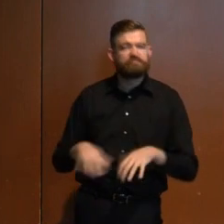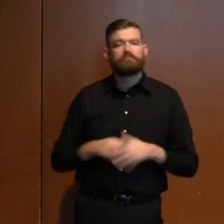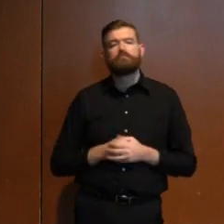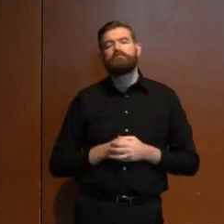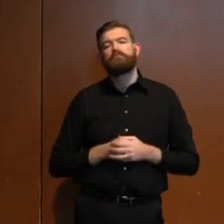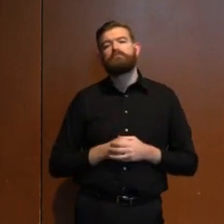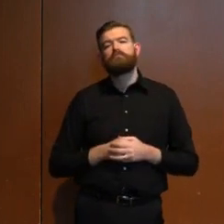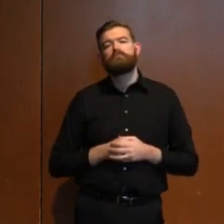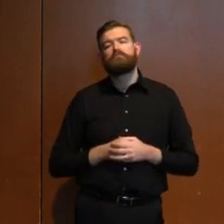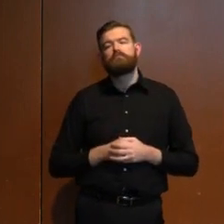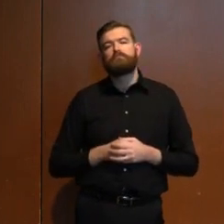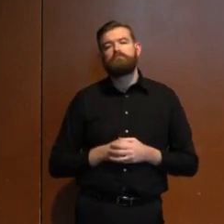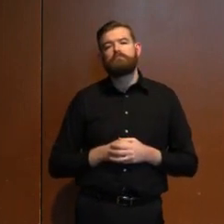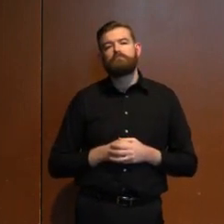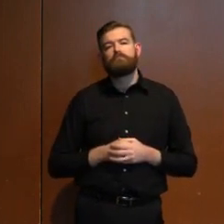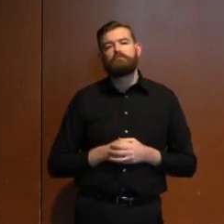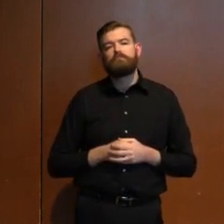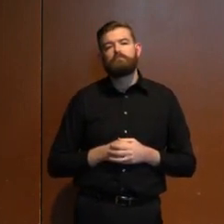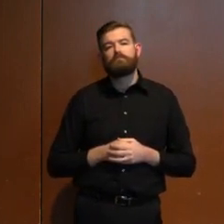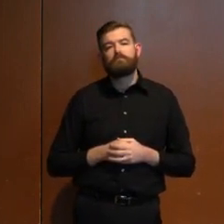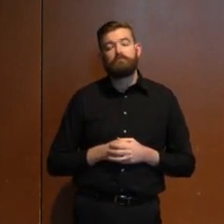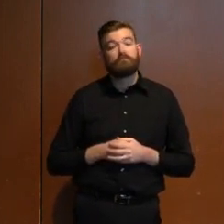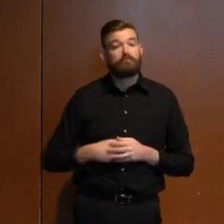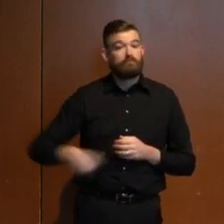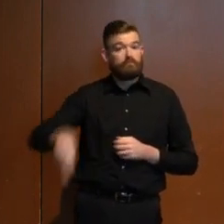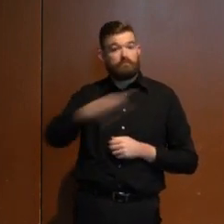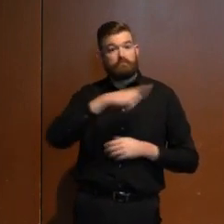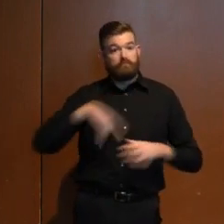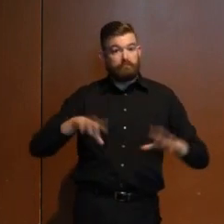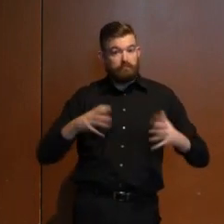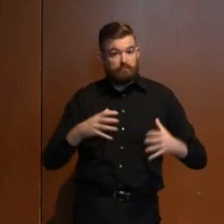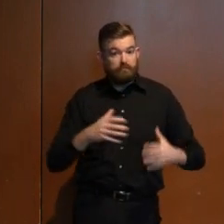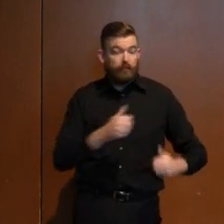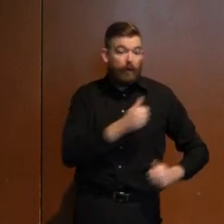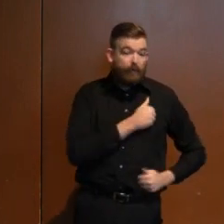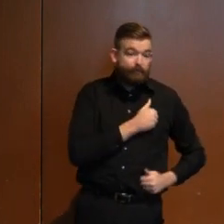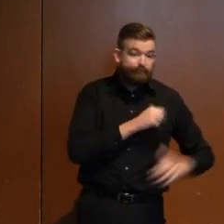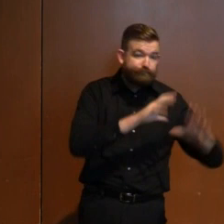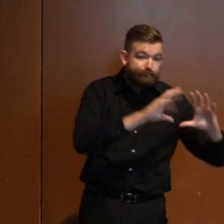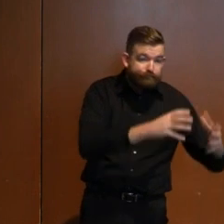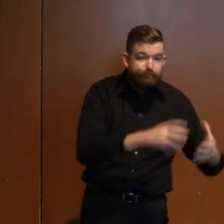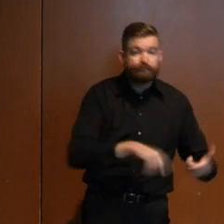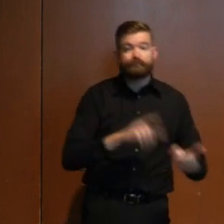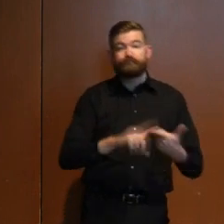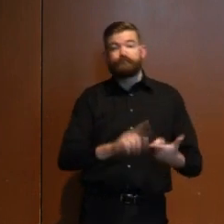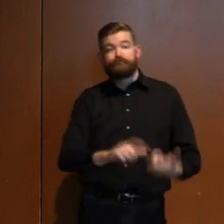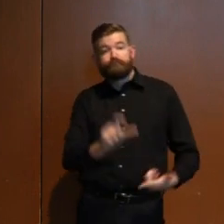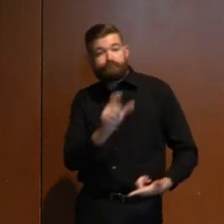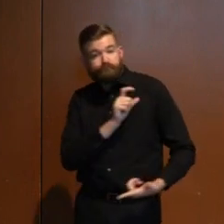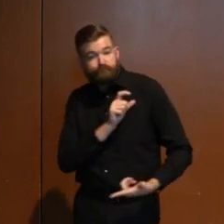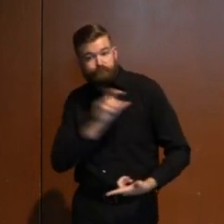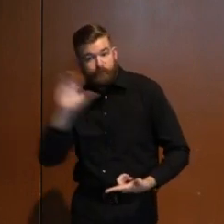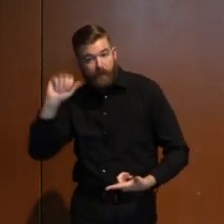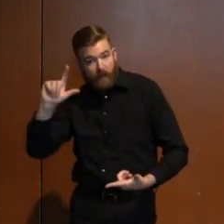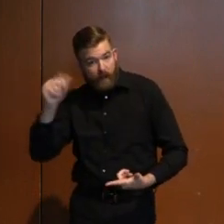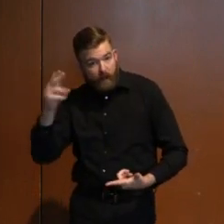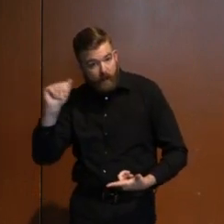JUST A QUICK RIFF FOR A SECOND. THESE GENTLEMEN AND MANY COLLEAGUES INCLUDING DIRECTOR MAPLES AND CERTAINLY COLONEL